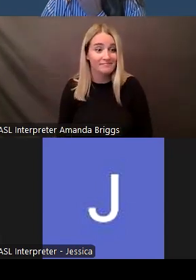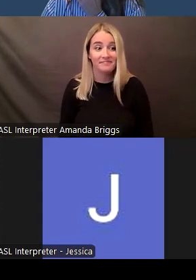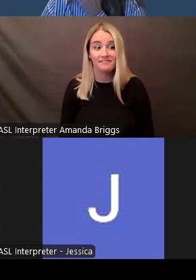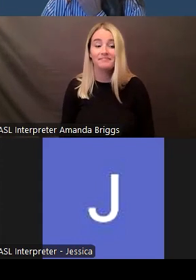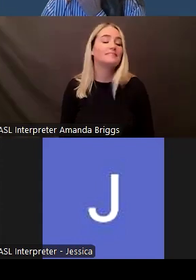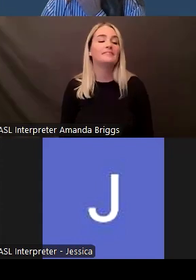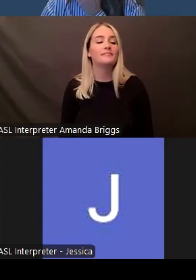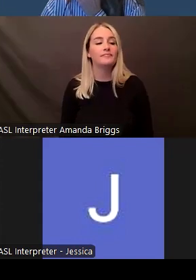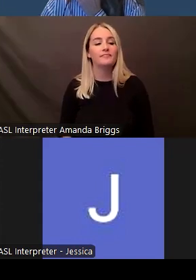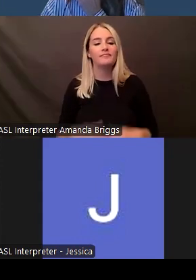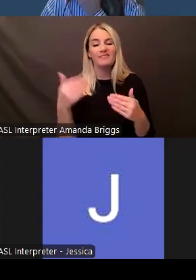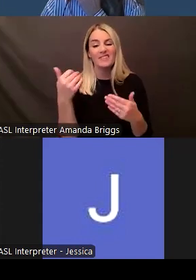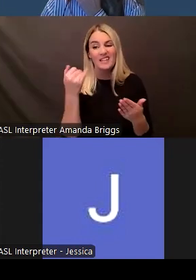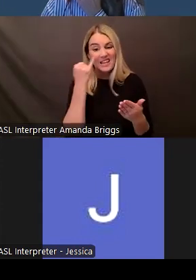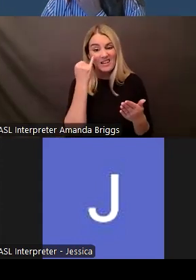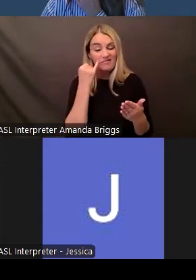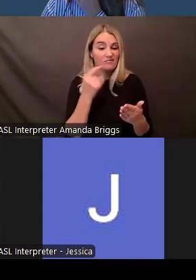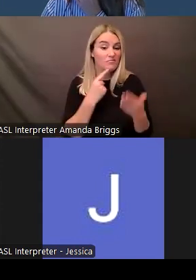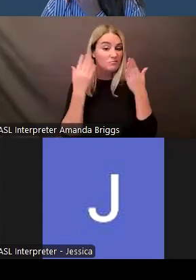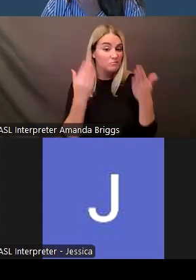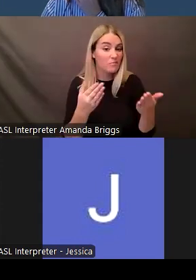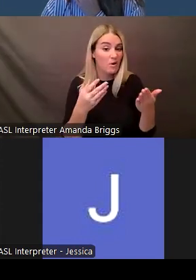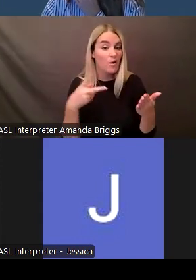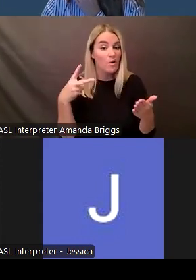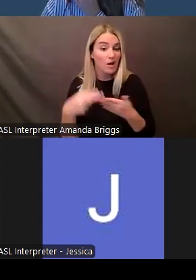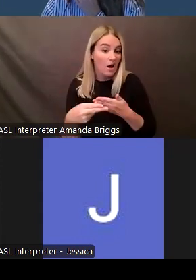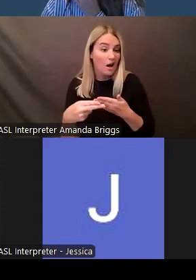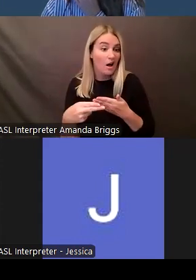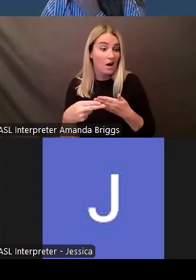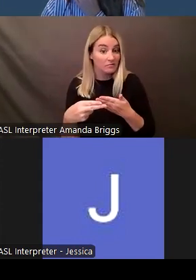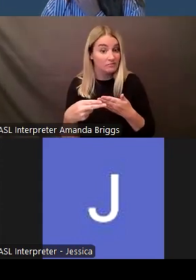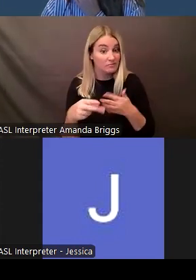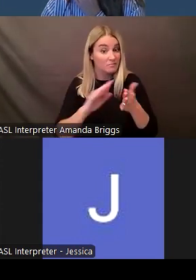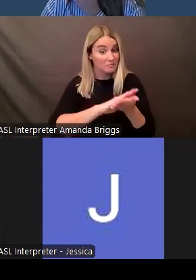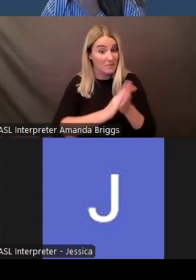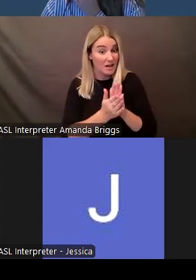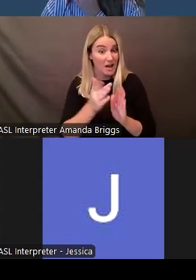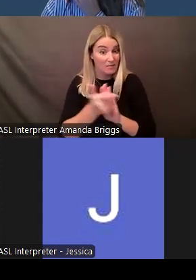Any proposed cuts that are ultimately enacted into law will not go into effect